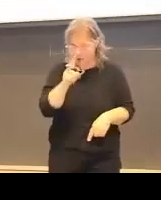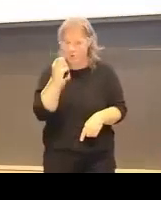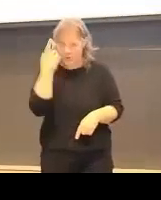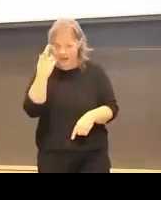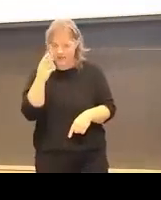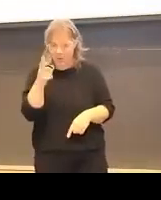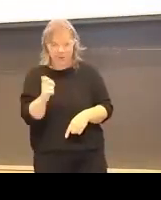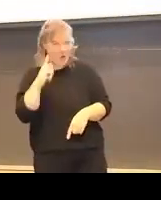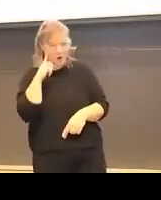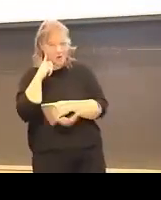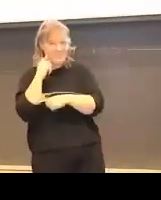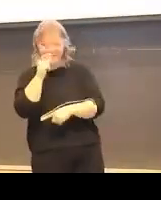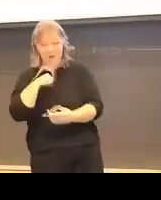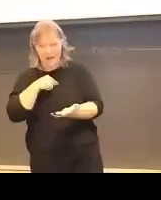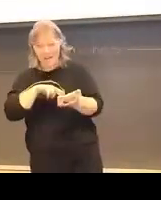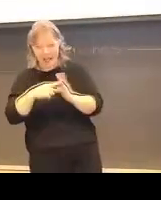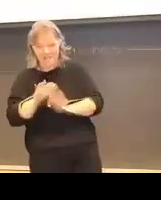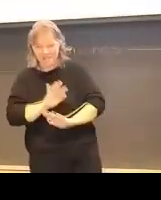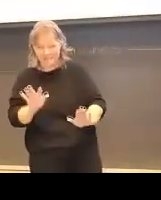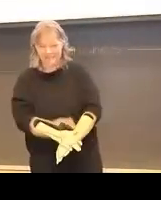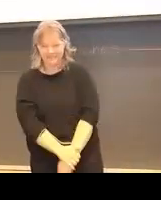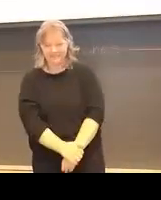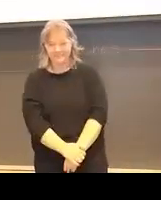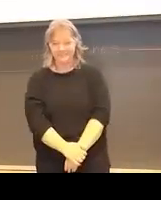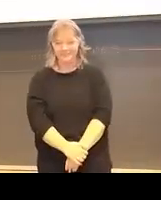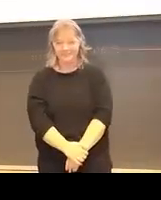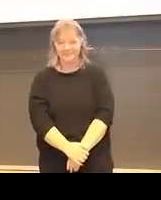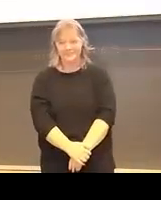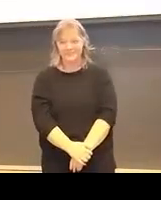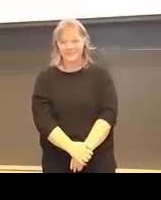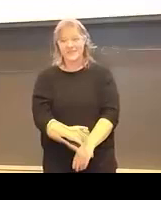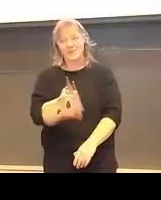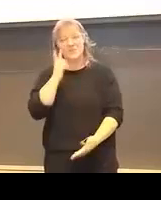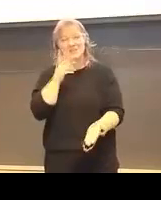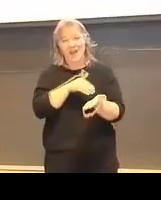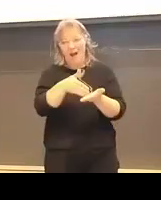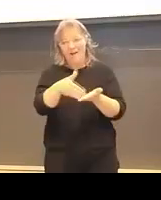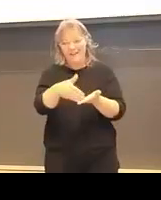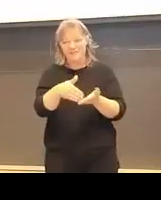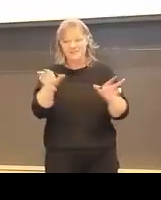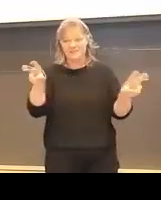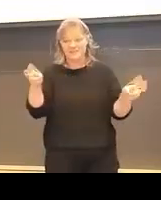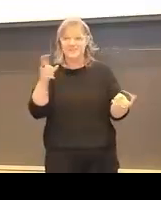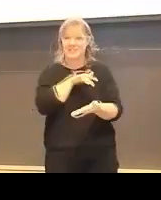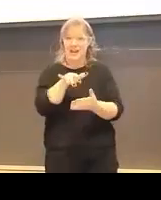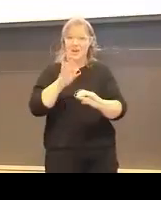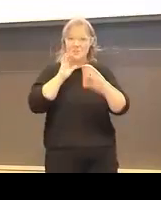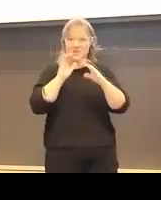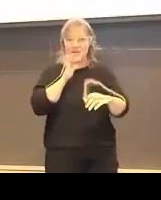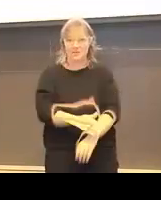what you heard is not what I meant and we see a lot of that studying communication with this in